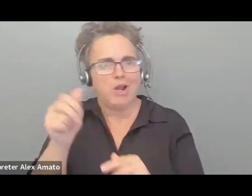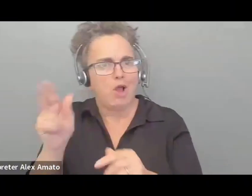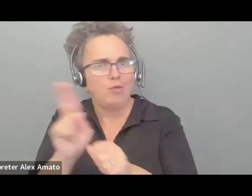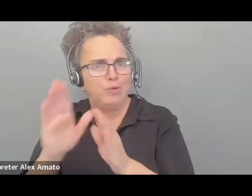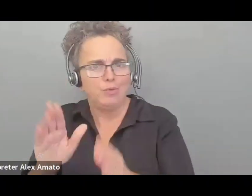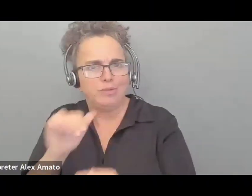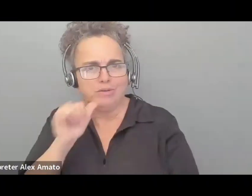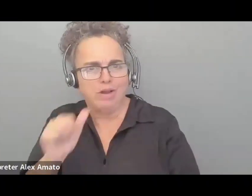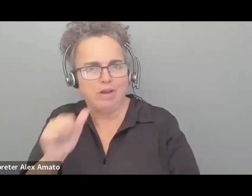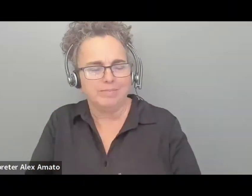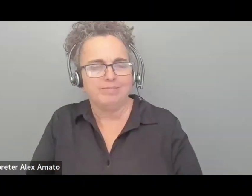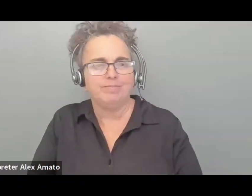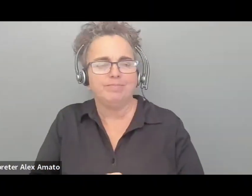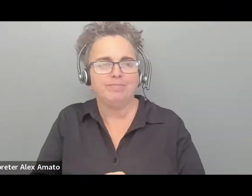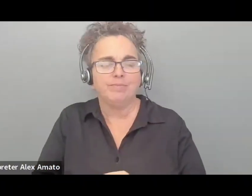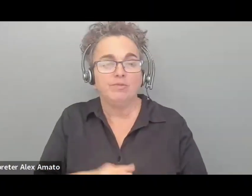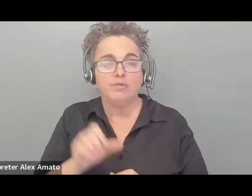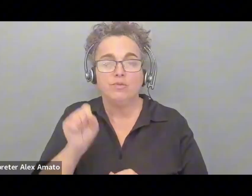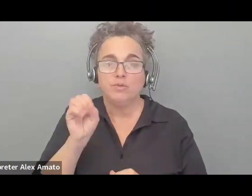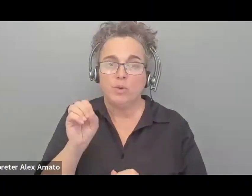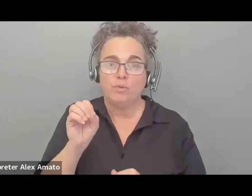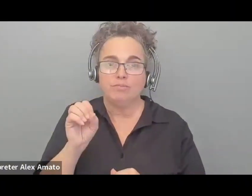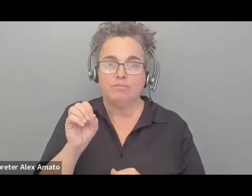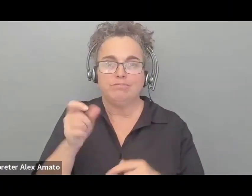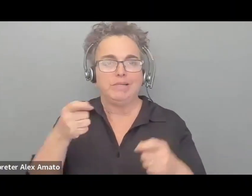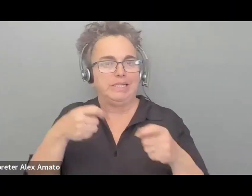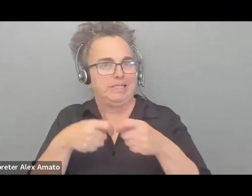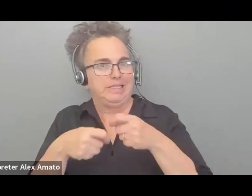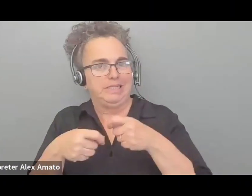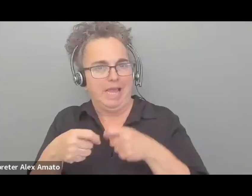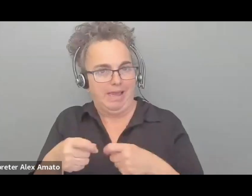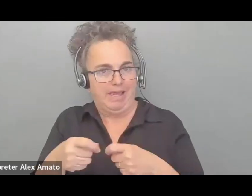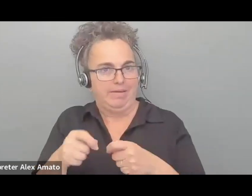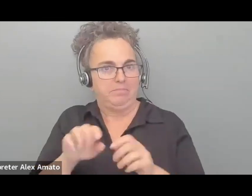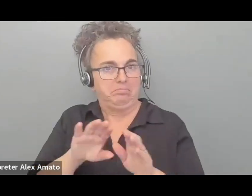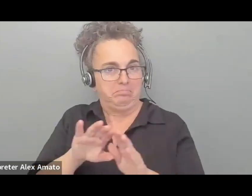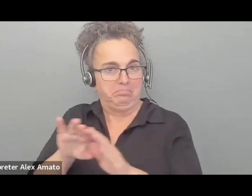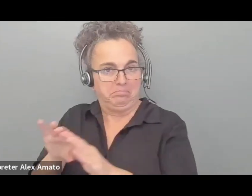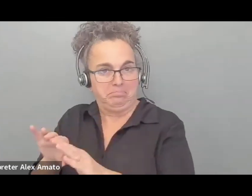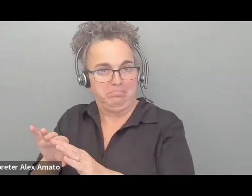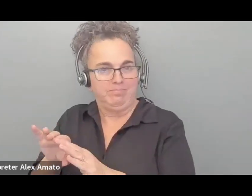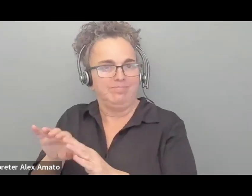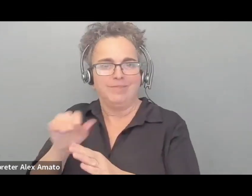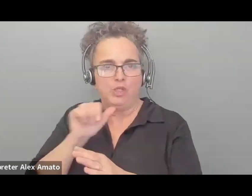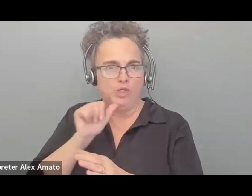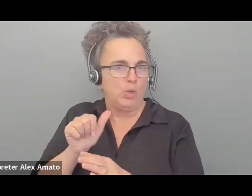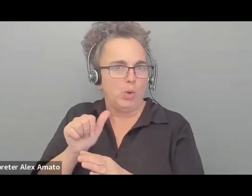rather than like get caught up in like, like not get blocked by, oh I've chosen a method.